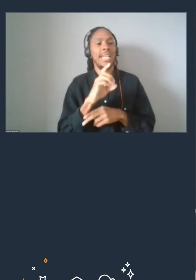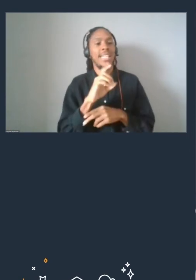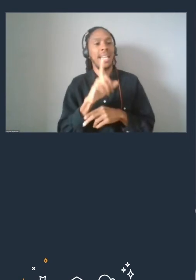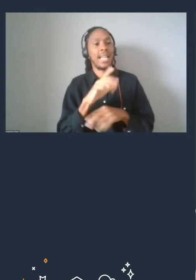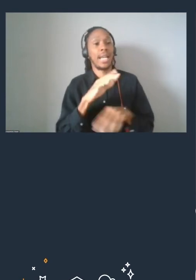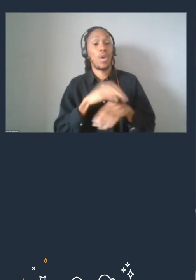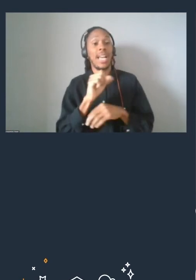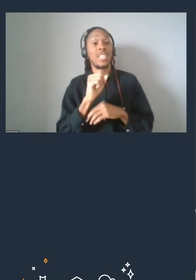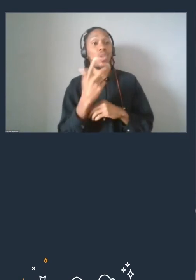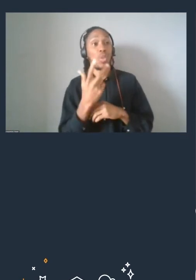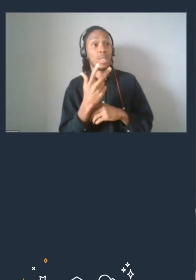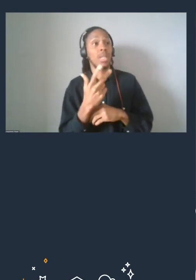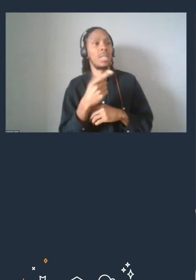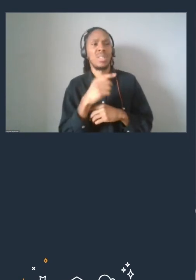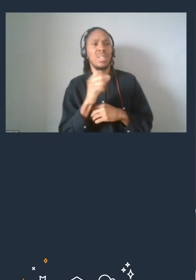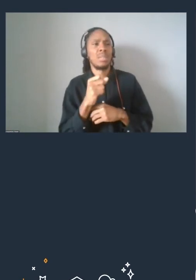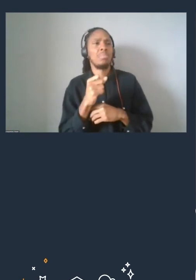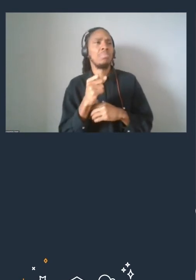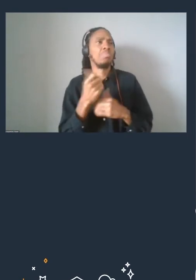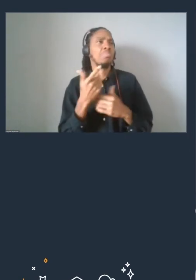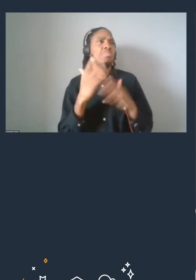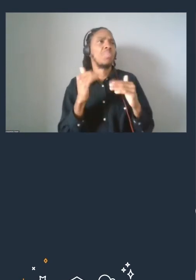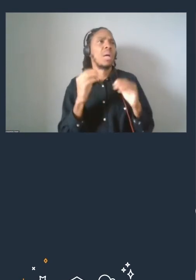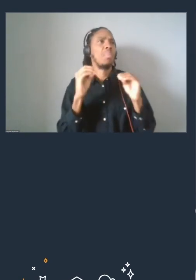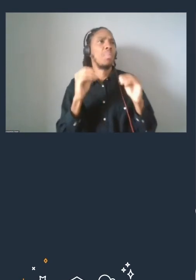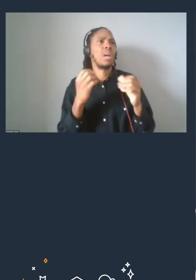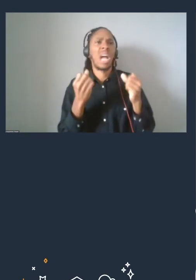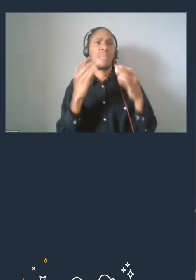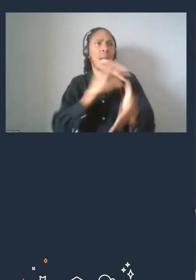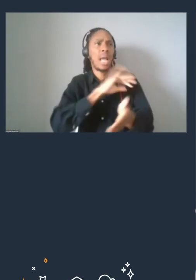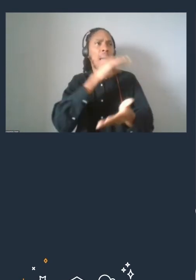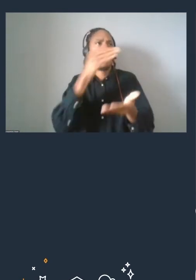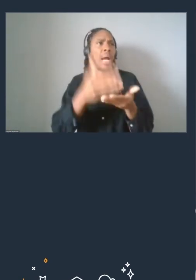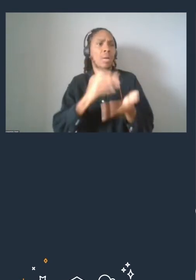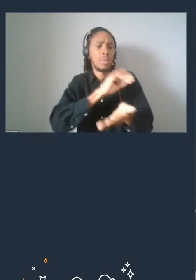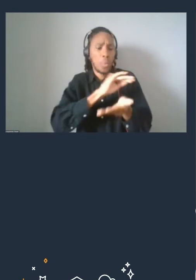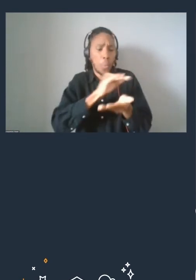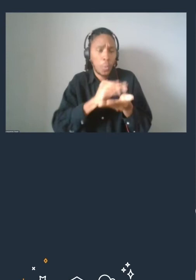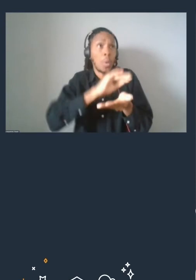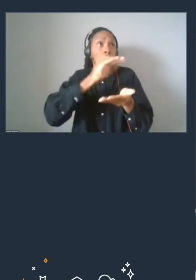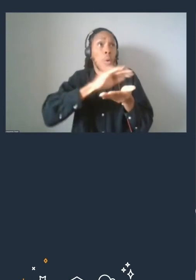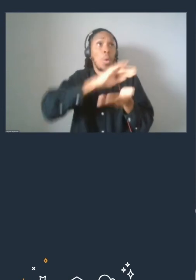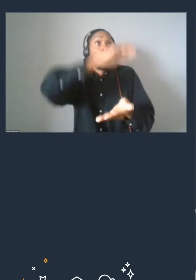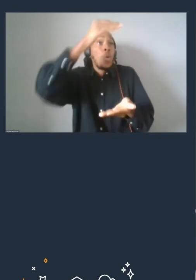where you could just expect to put any amount of data on S3 and we handle all that scaling for you.